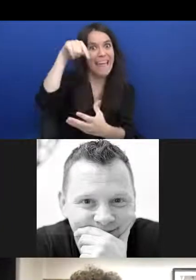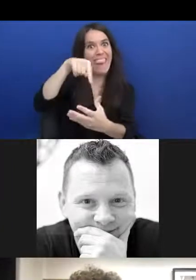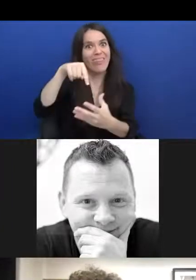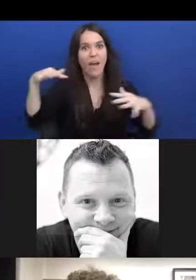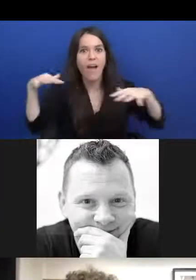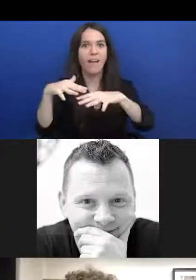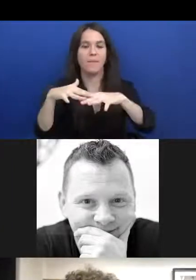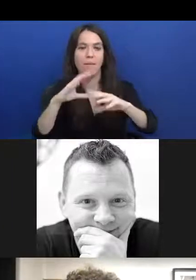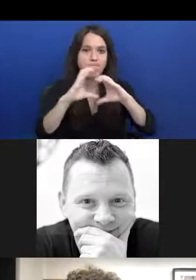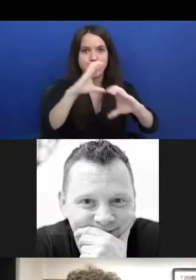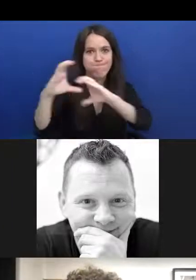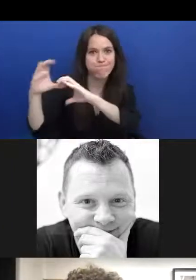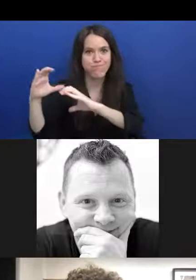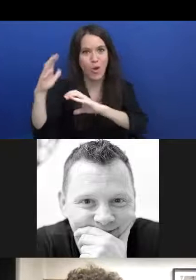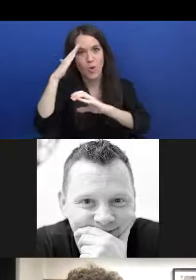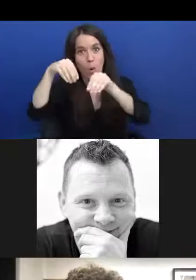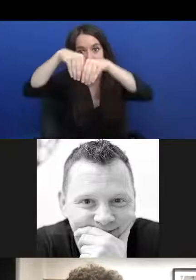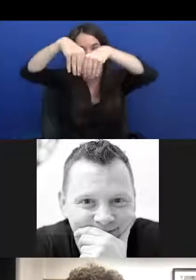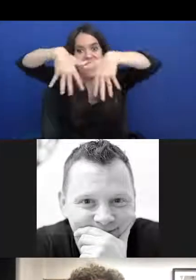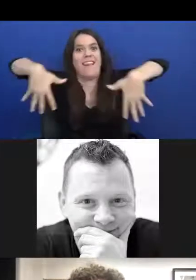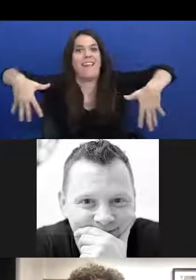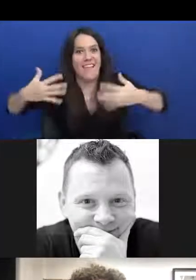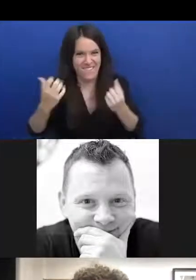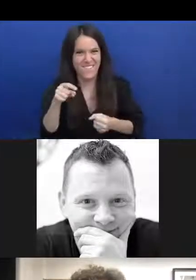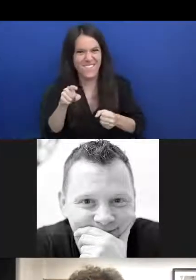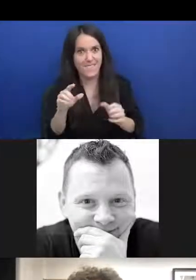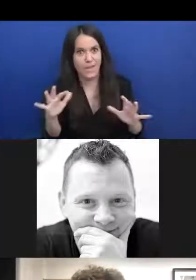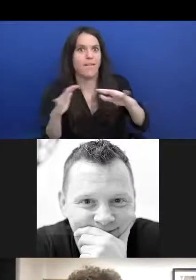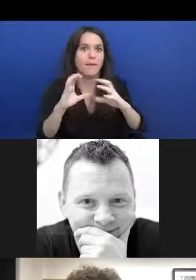which was sort of seen as the language of the place and this had sort of supplanted